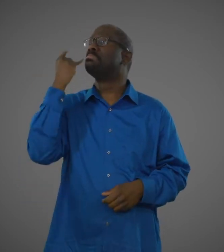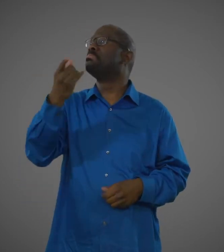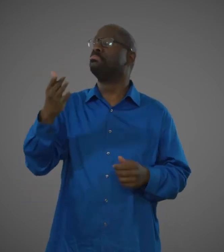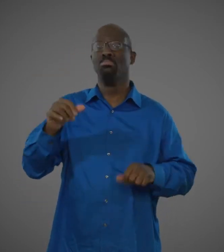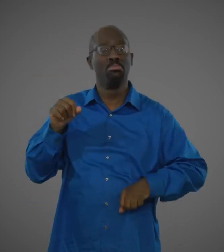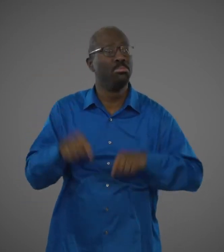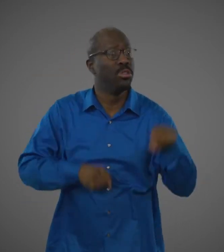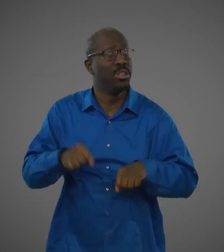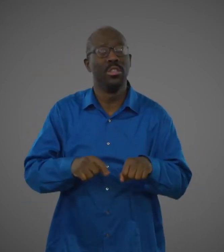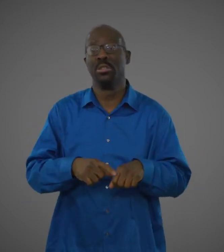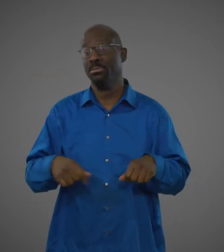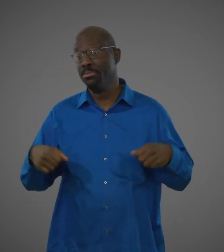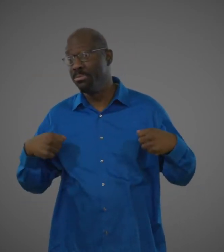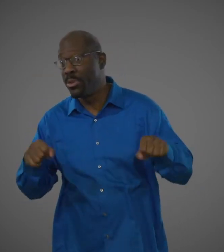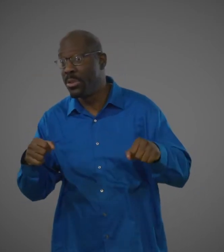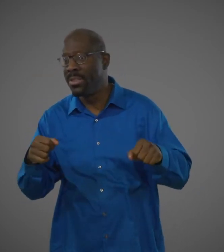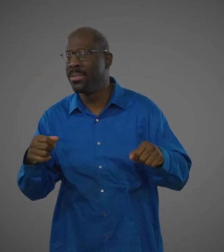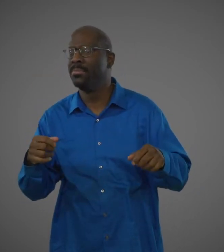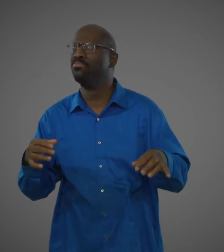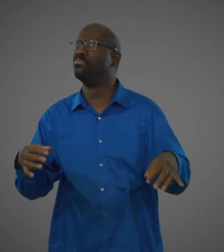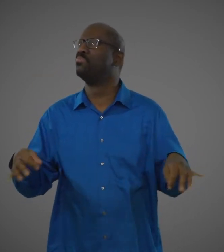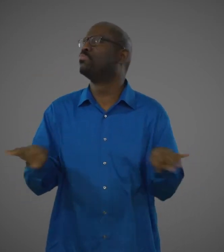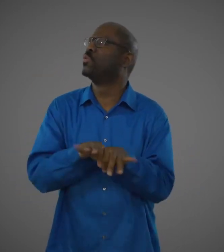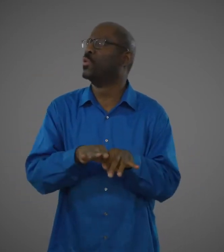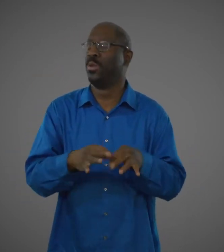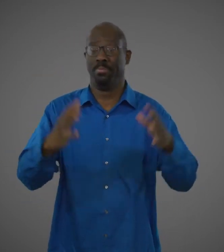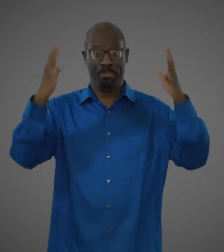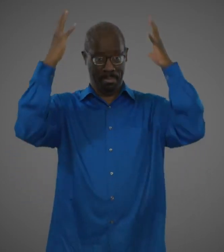Always wear a helmet when riding a bicycle or motorcycle.